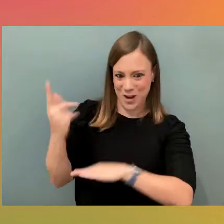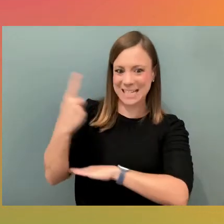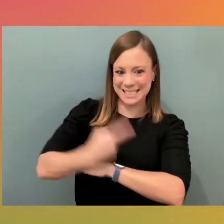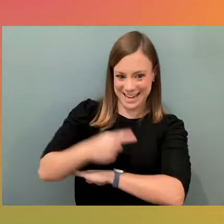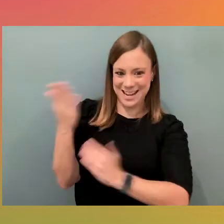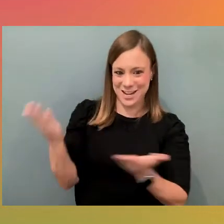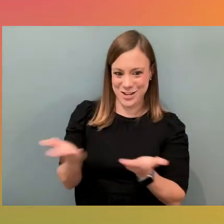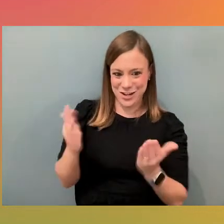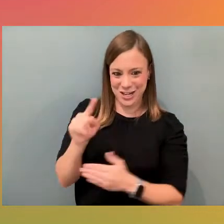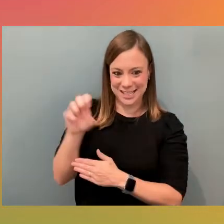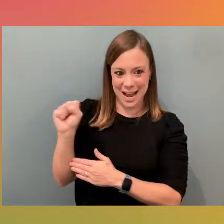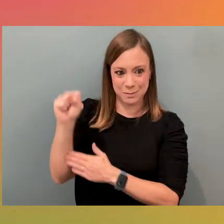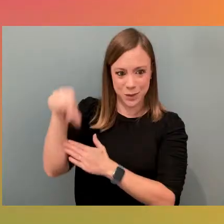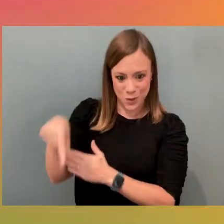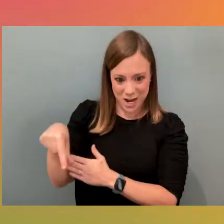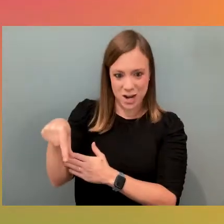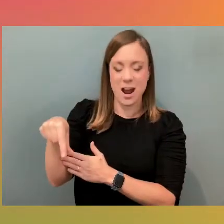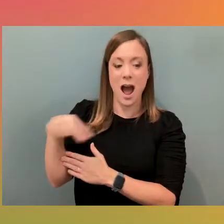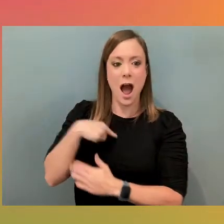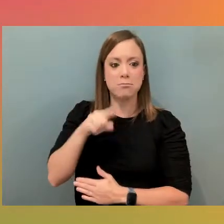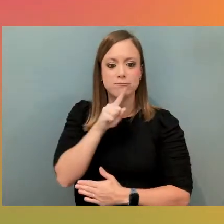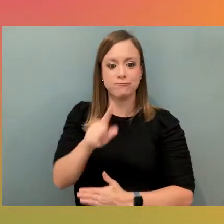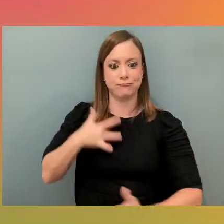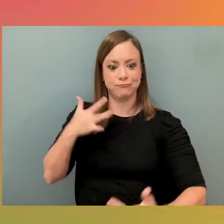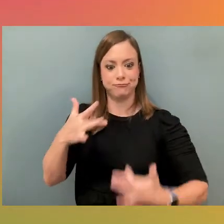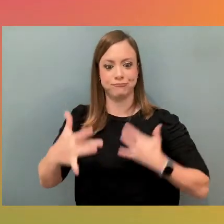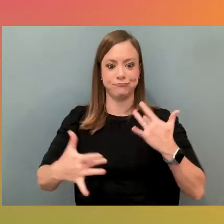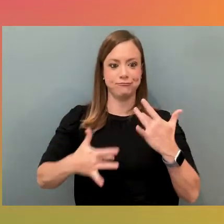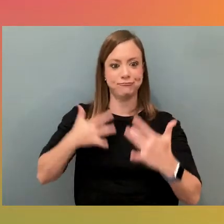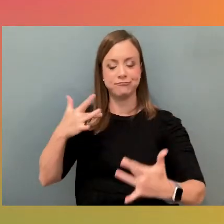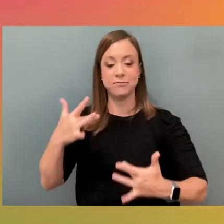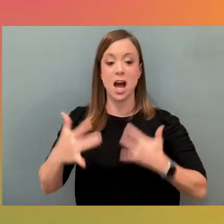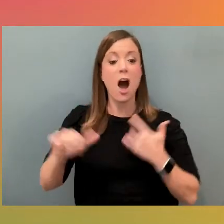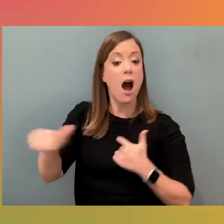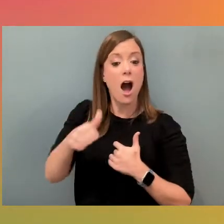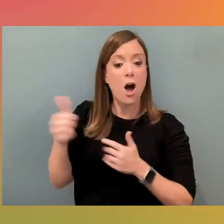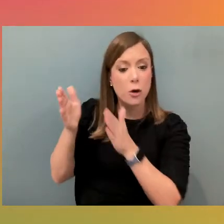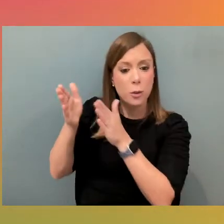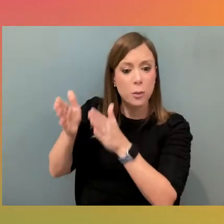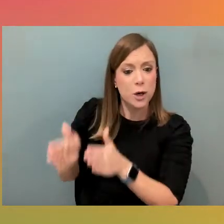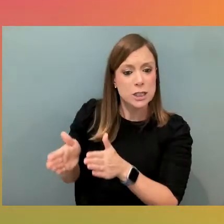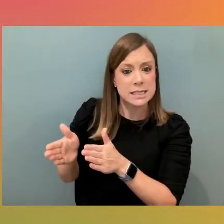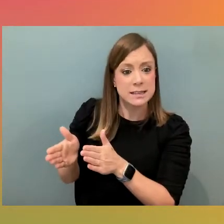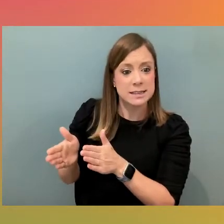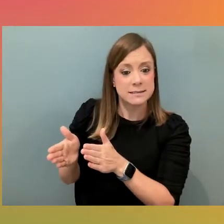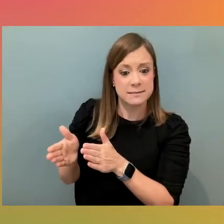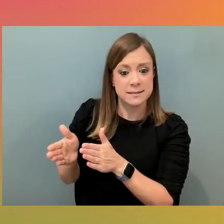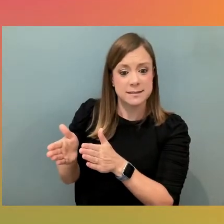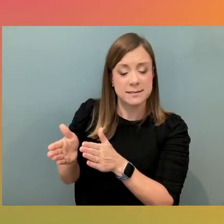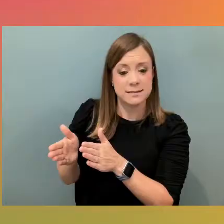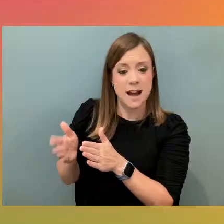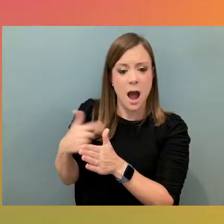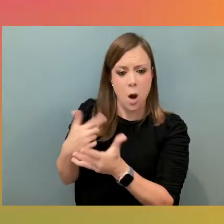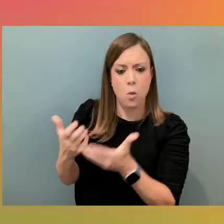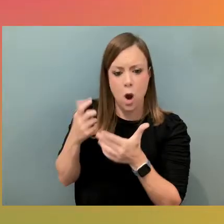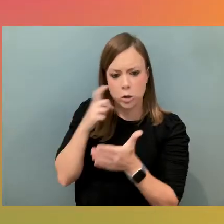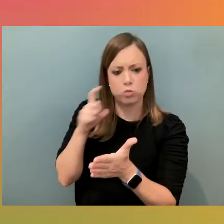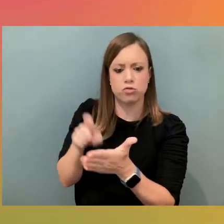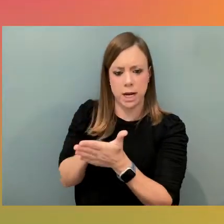I AM SO EXCITED. SO, IT IS GOING TO BE GREAT DAY IN TIMES SQUARE. I AM VERY, SIGHT.